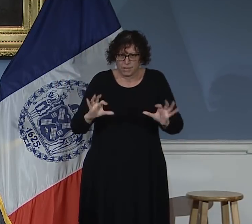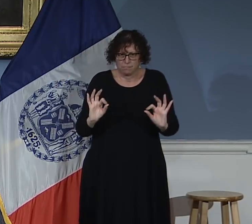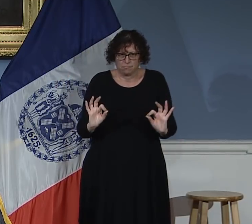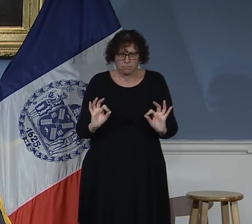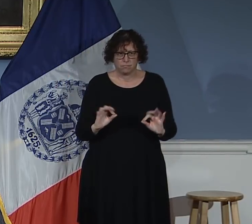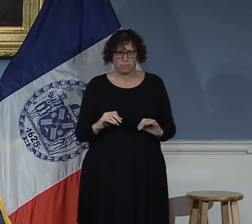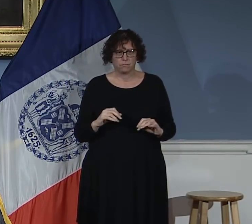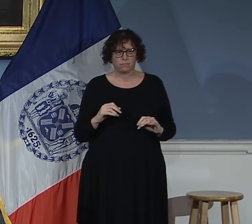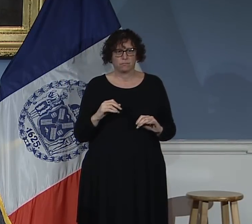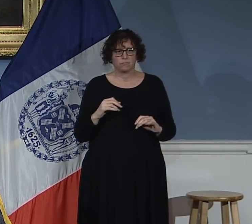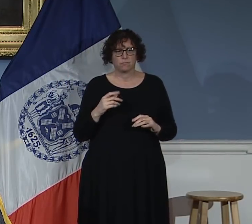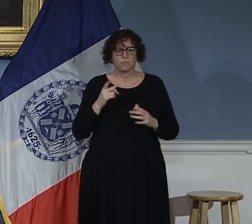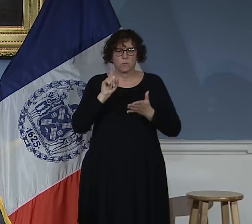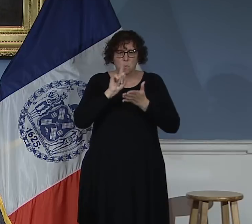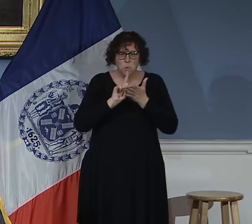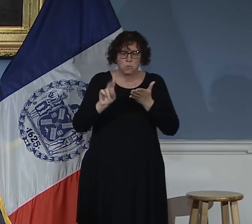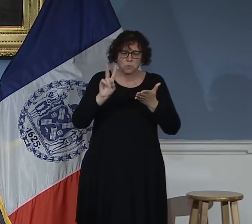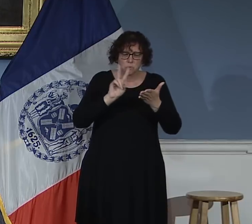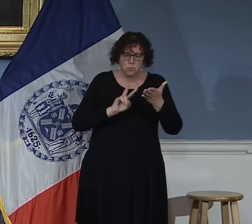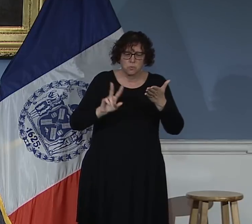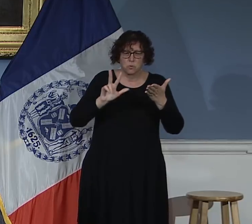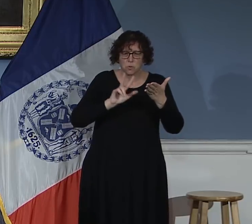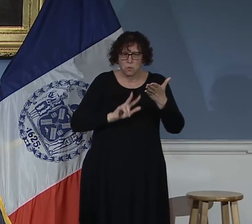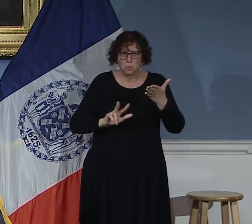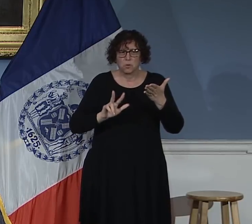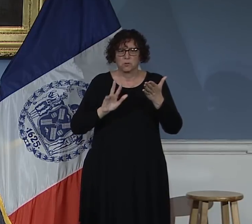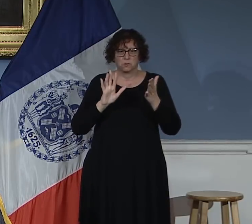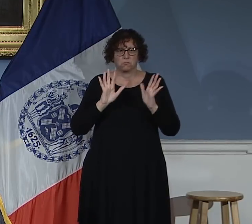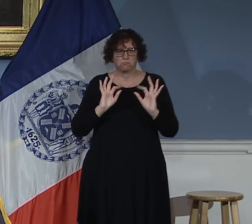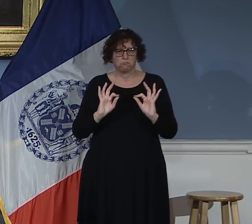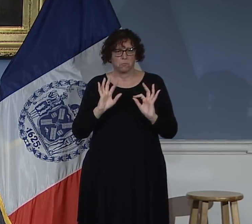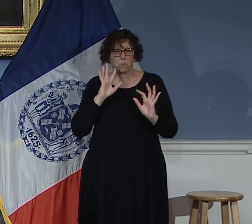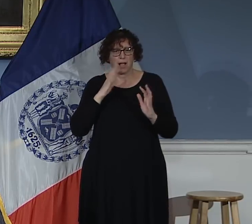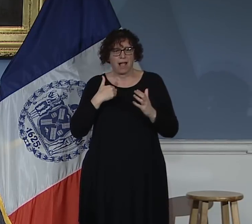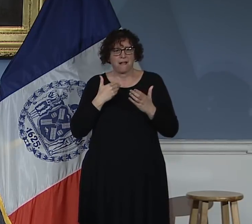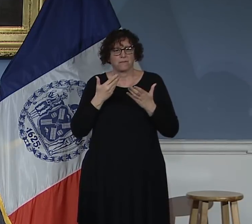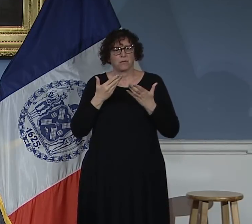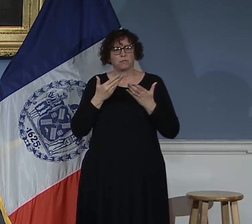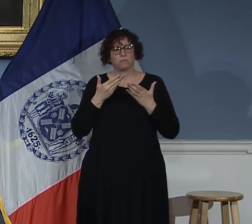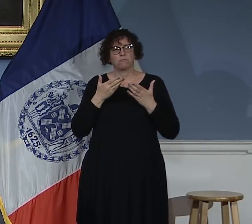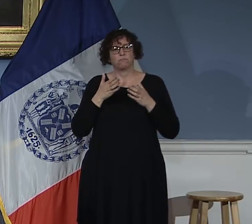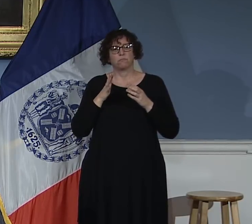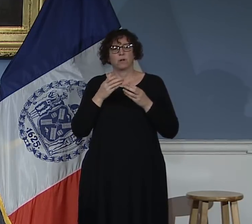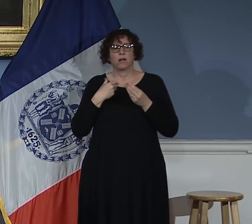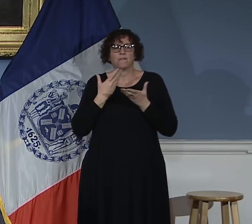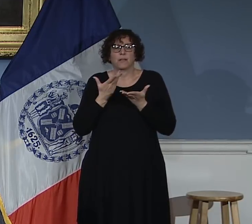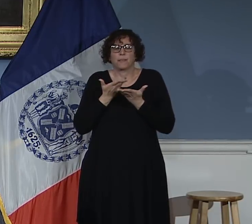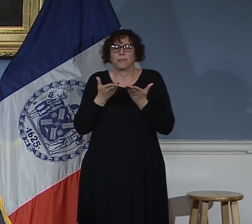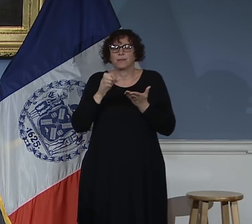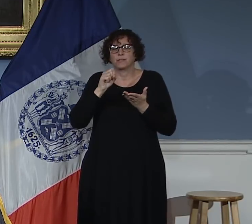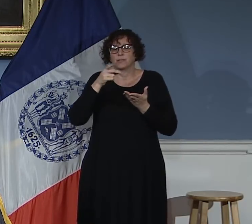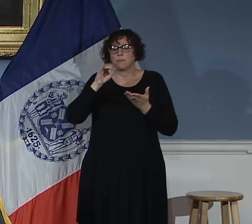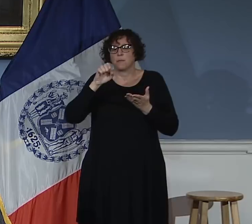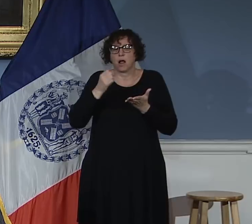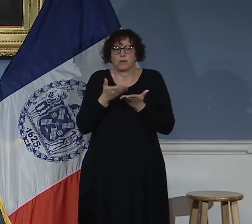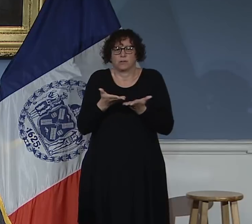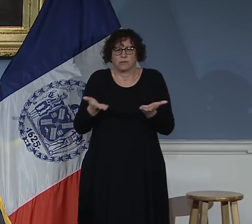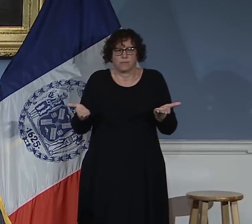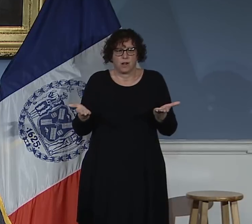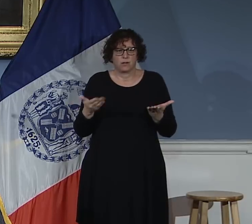GET THOSE SHORTAGES ADDRESSED. IT'S NOT BECAUSE WE DON'T HAVE SOTRNG OVERALL